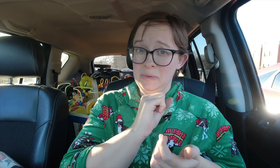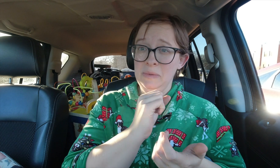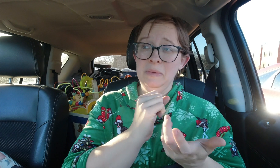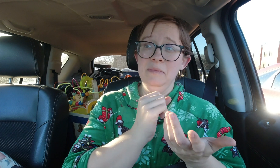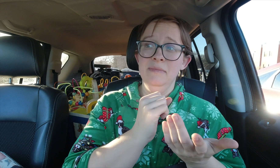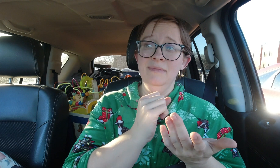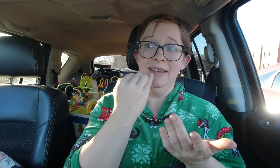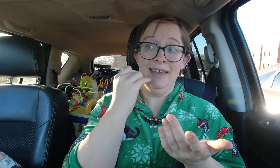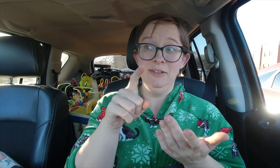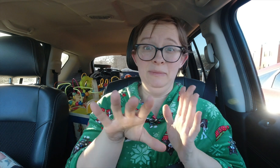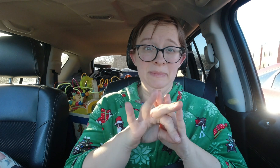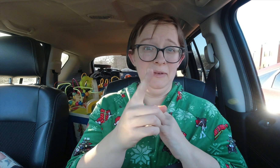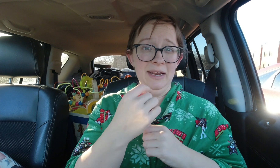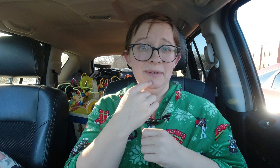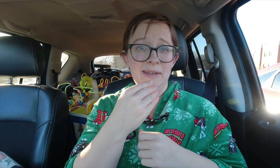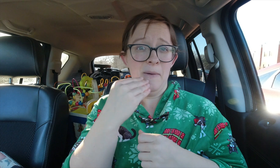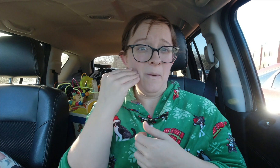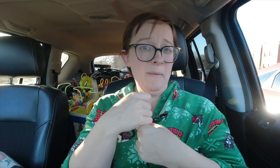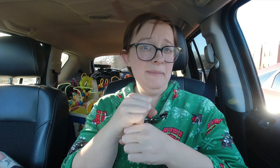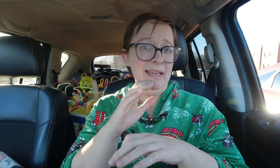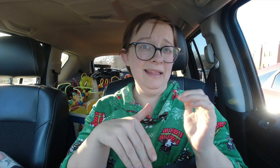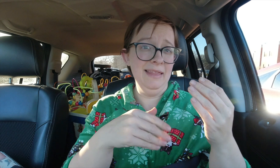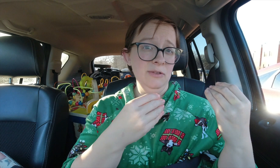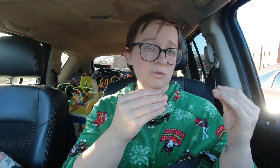Um, like I said I'm assuming if we had to pick one of them, it'd be